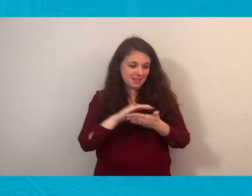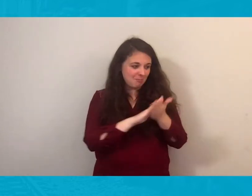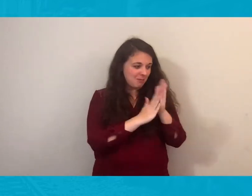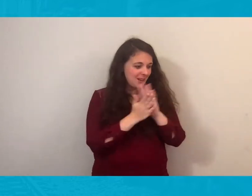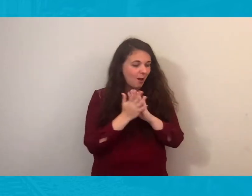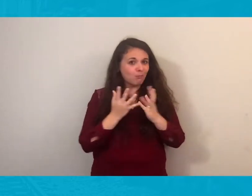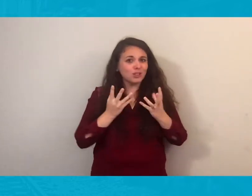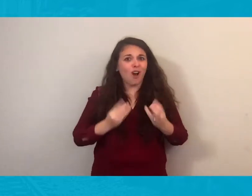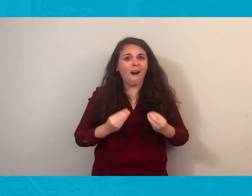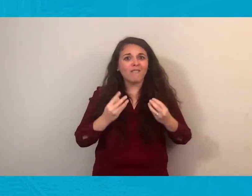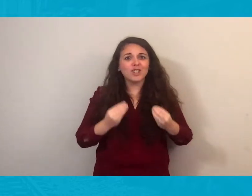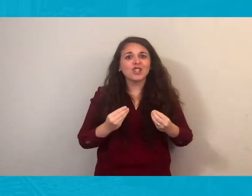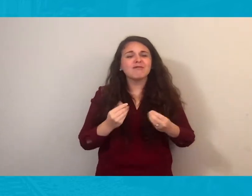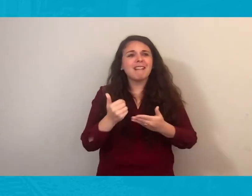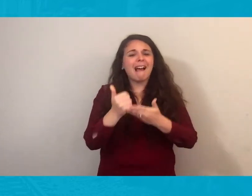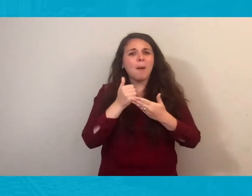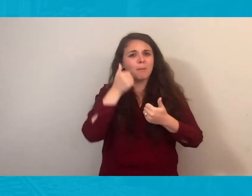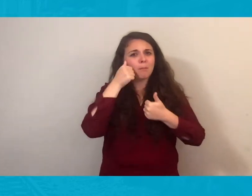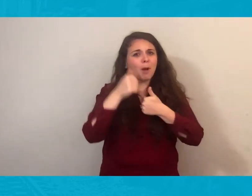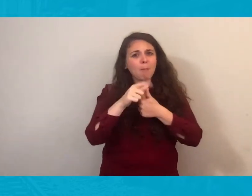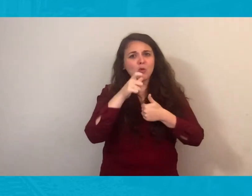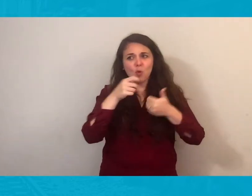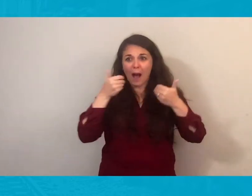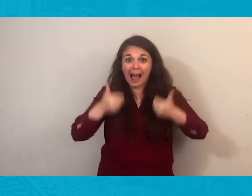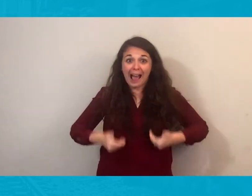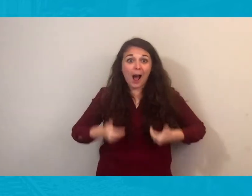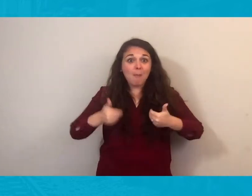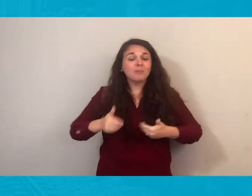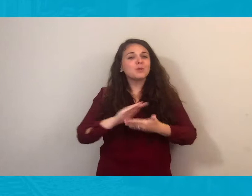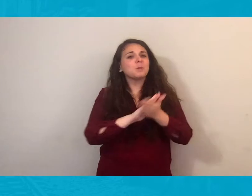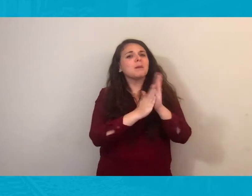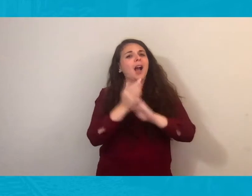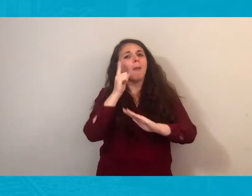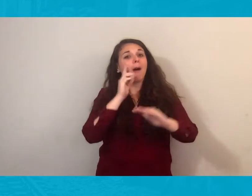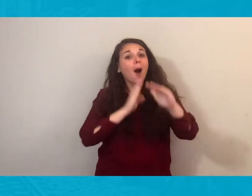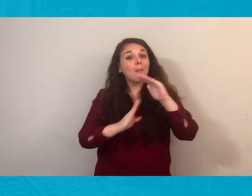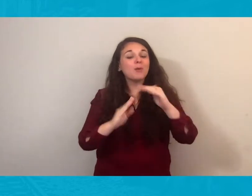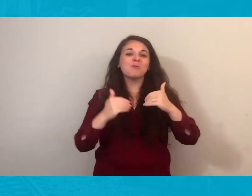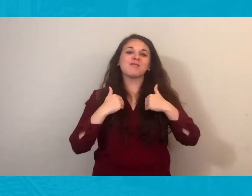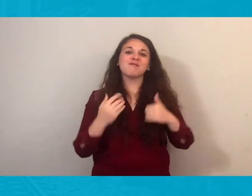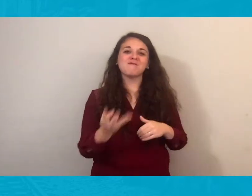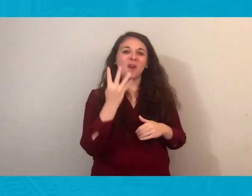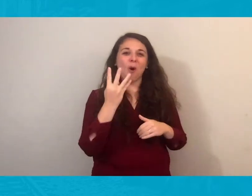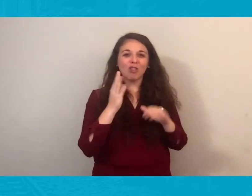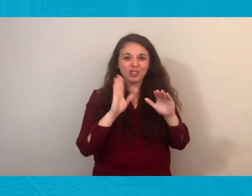and help me remember who I am and to remain humble. And then we have four children